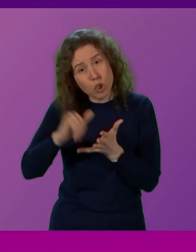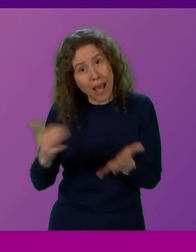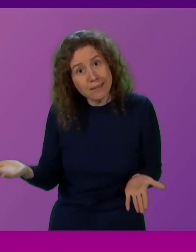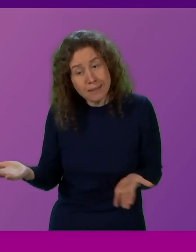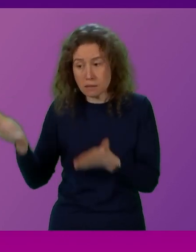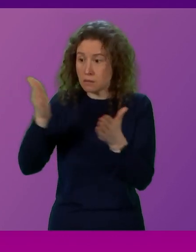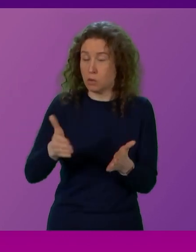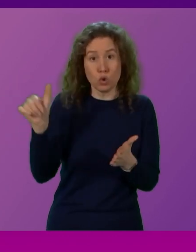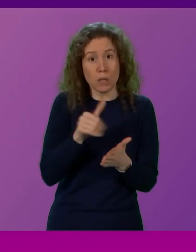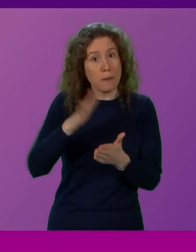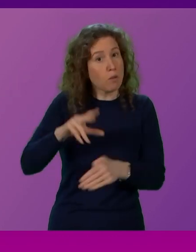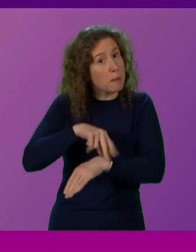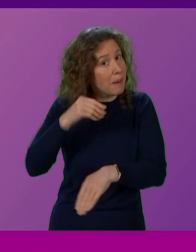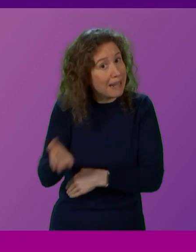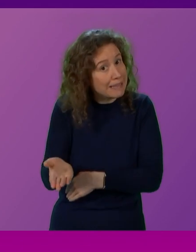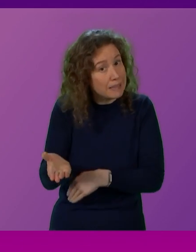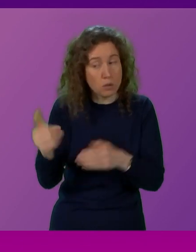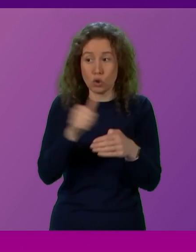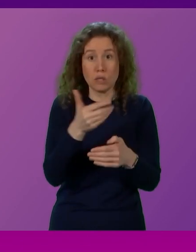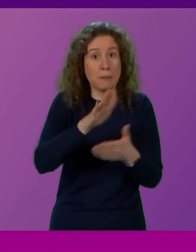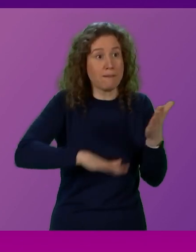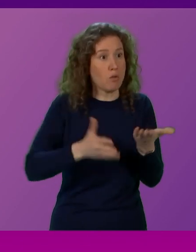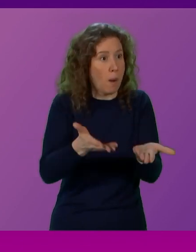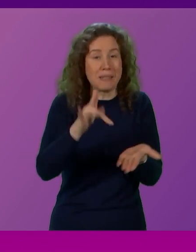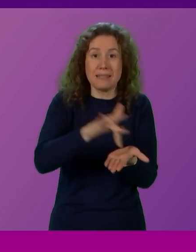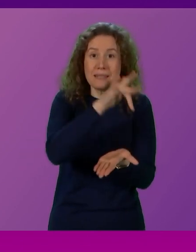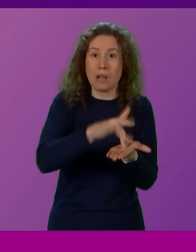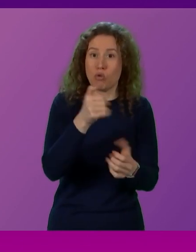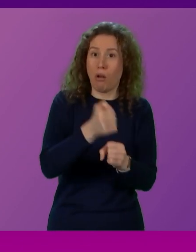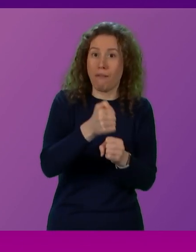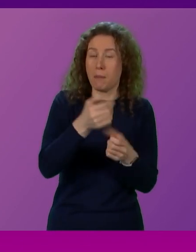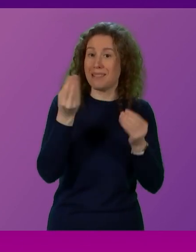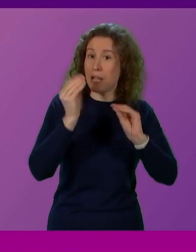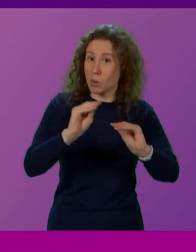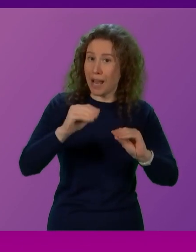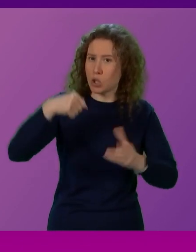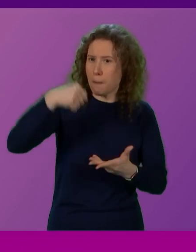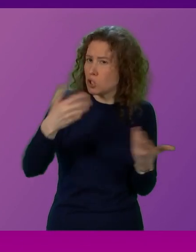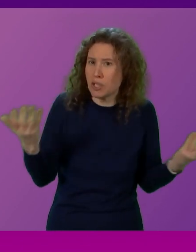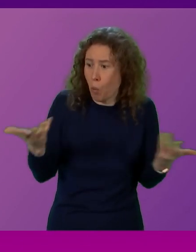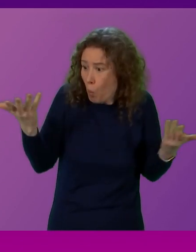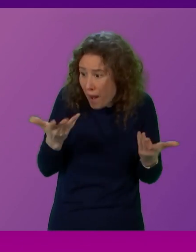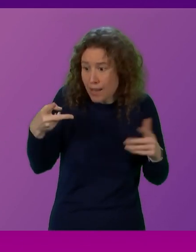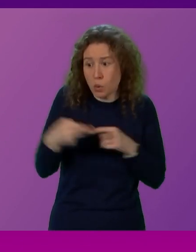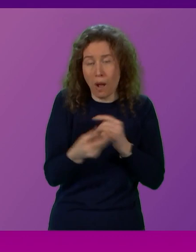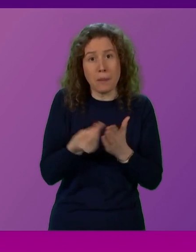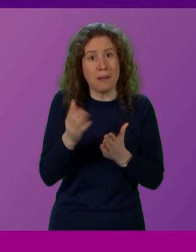Should it be from the police? Should it be from the central Government education budget? Those are real questions.